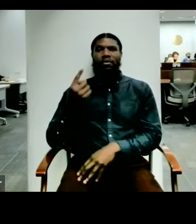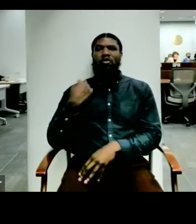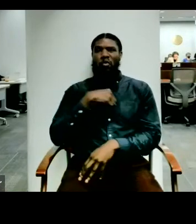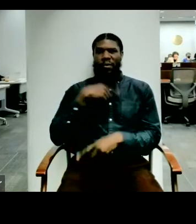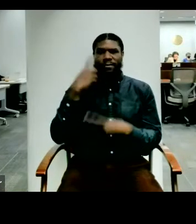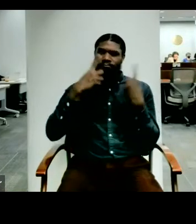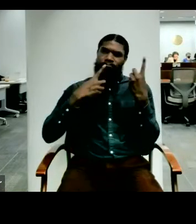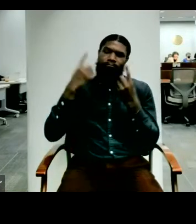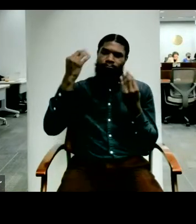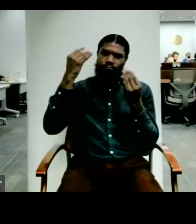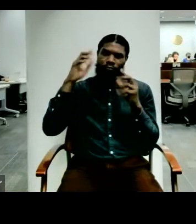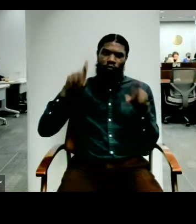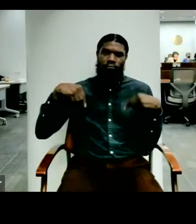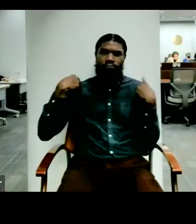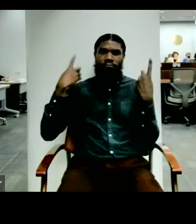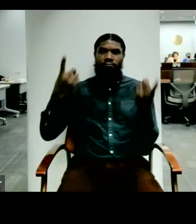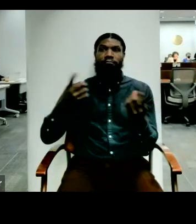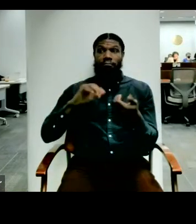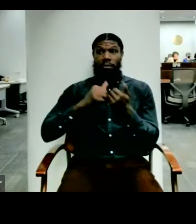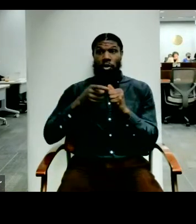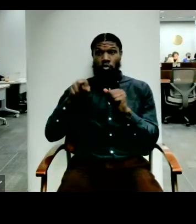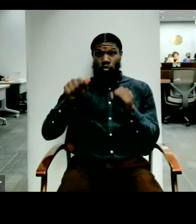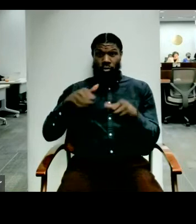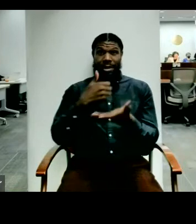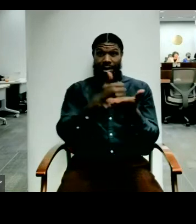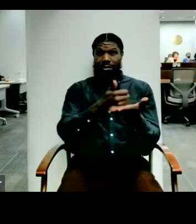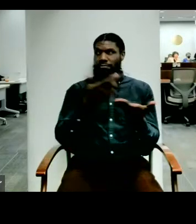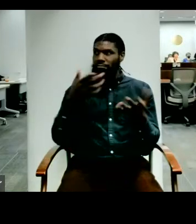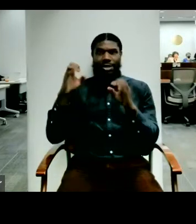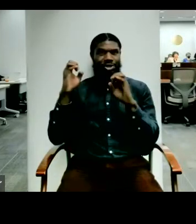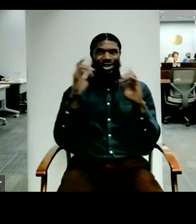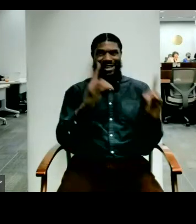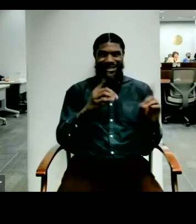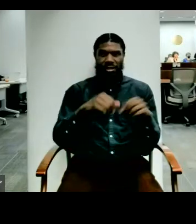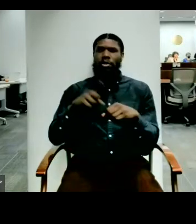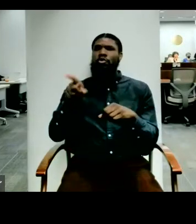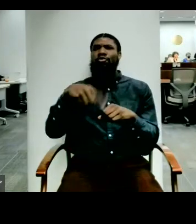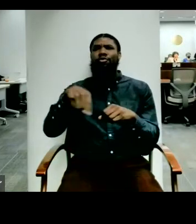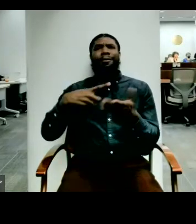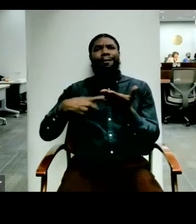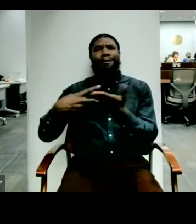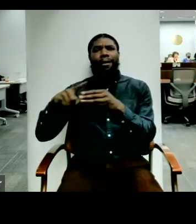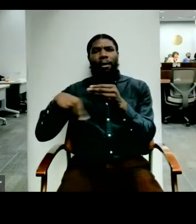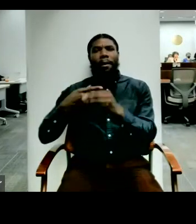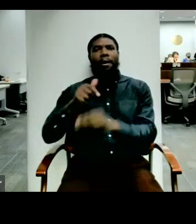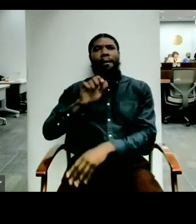Here is how we think you can help them education, you started this, been talking about AI in the